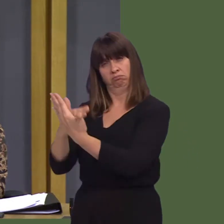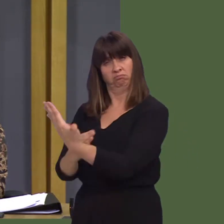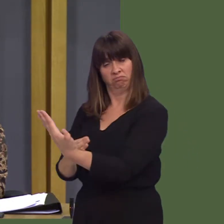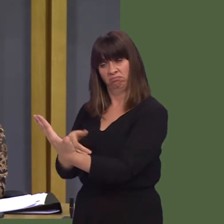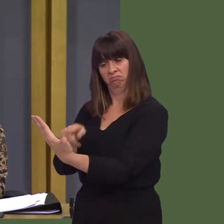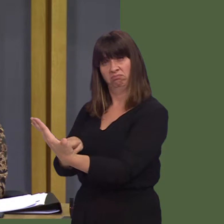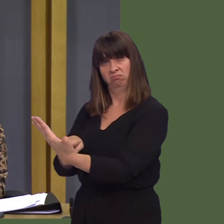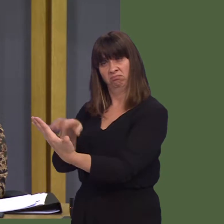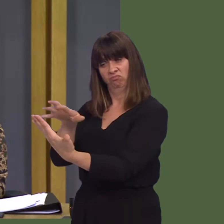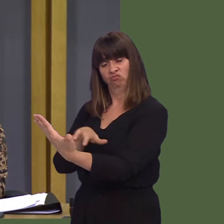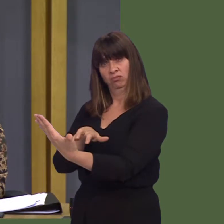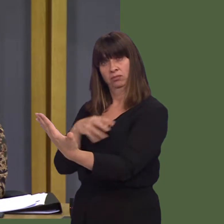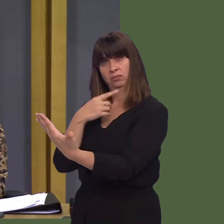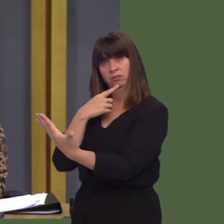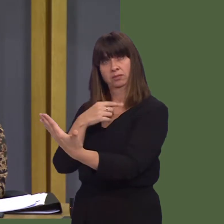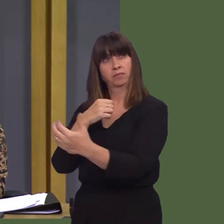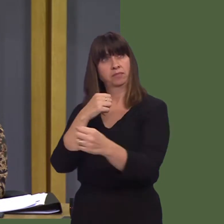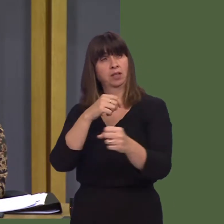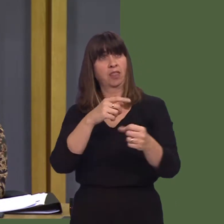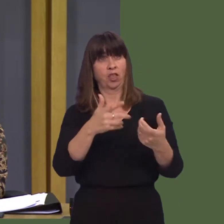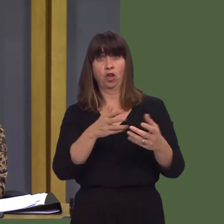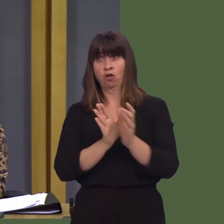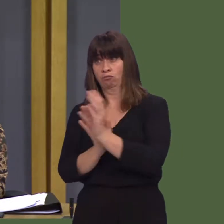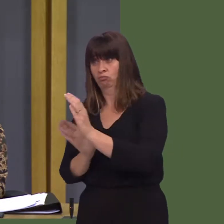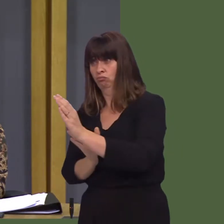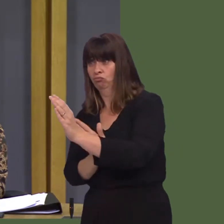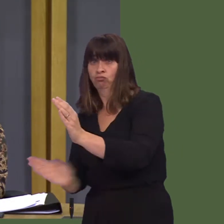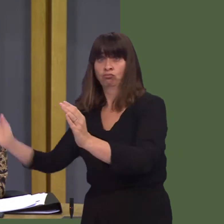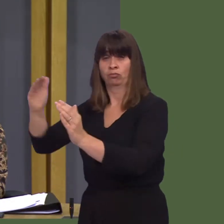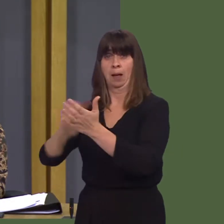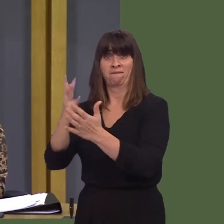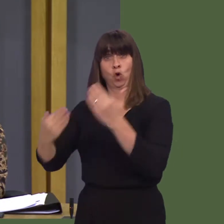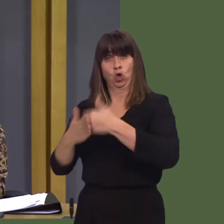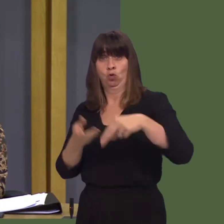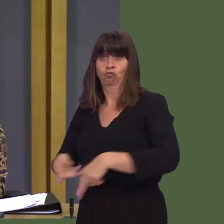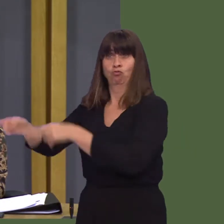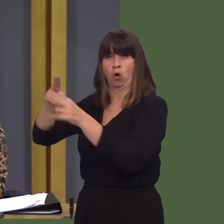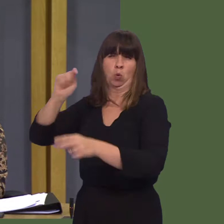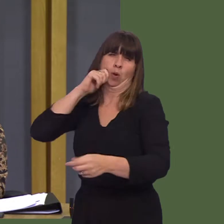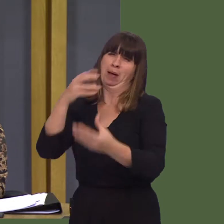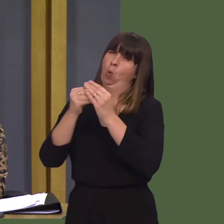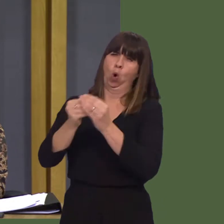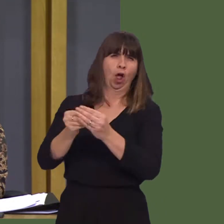has vastly exaggerated the economic benefits of the relief road, and that's been echoed most recently by your own backbenchers.